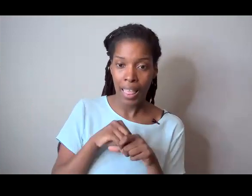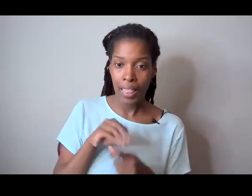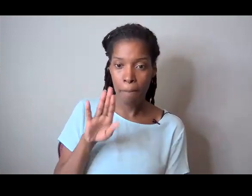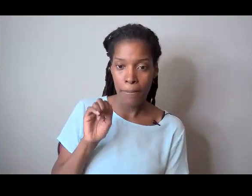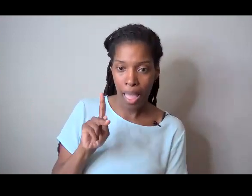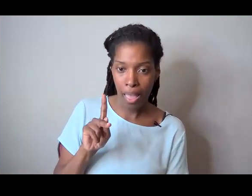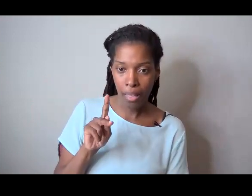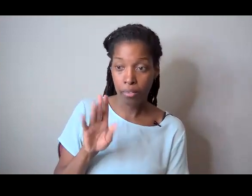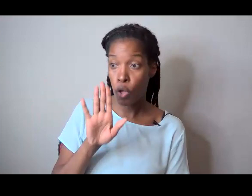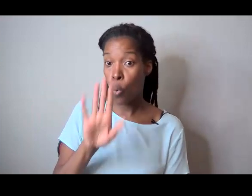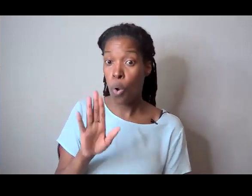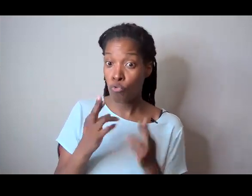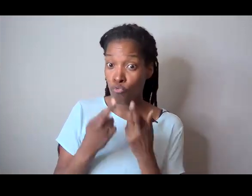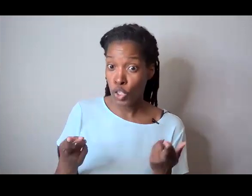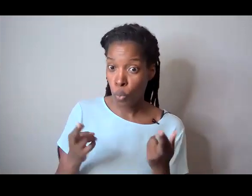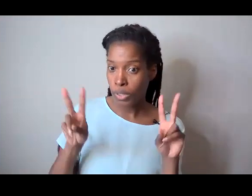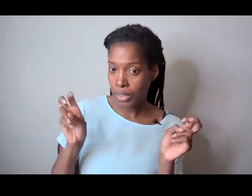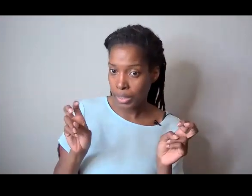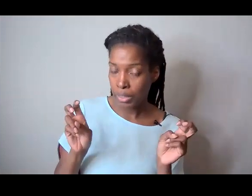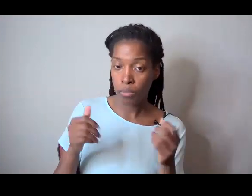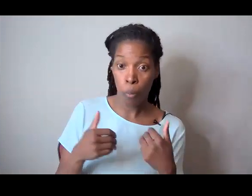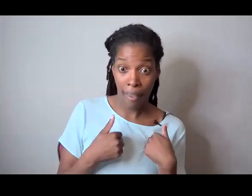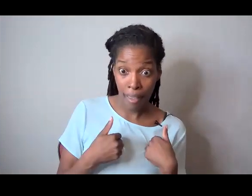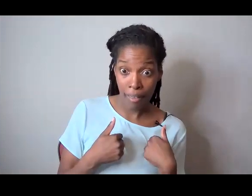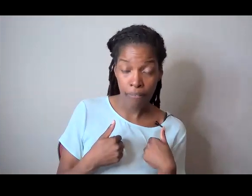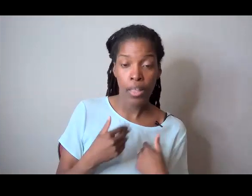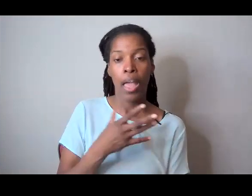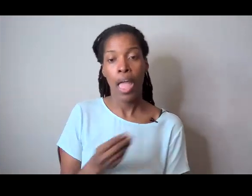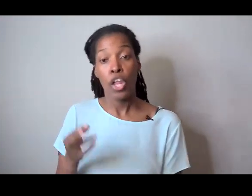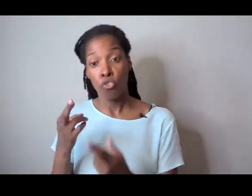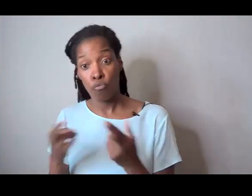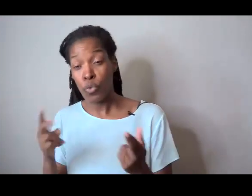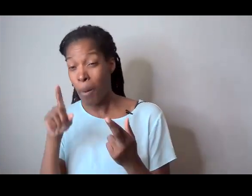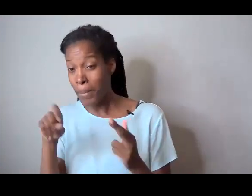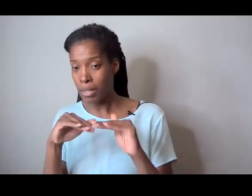They count the number of resources you have and your resources need to be below the resource limit.